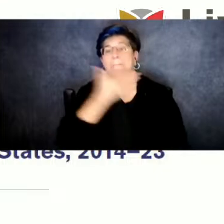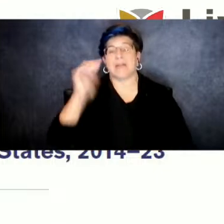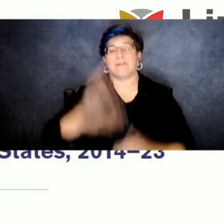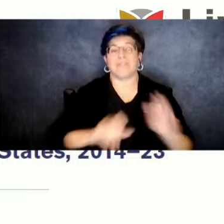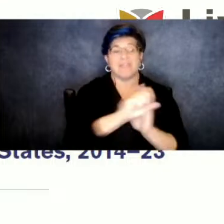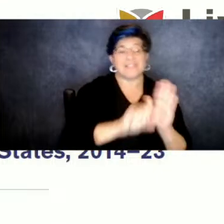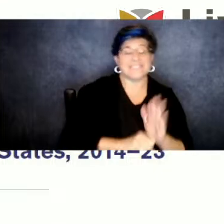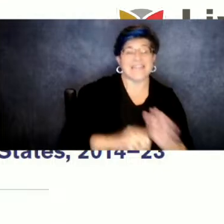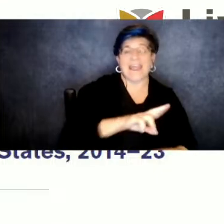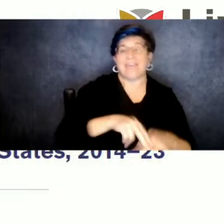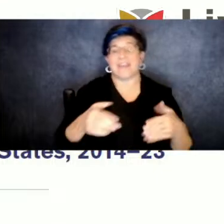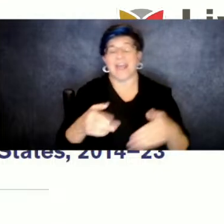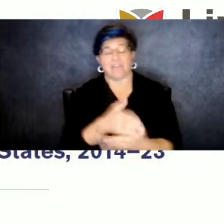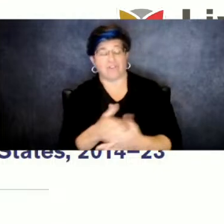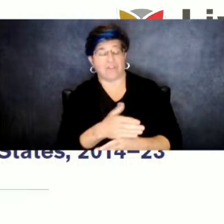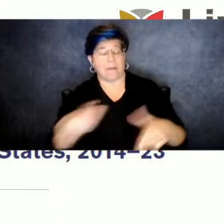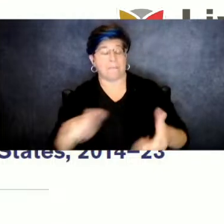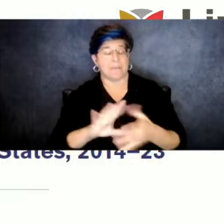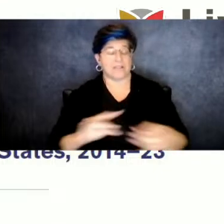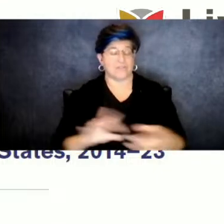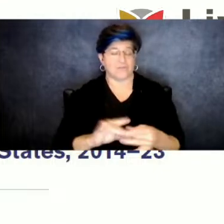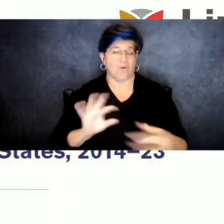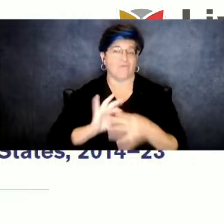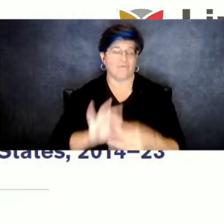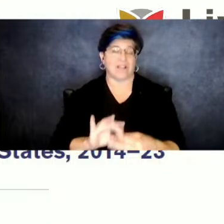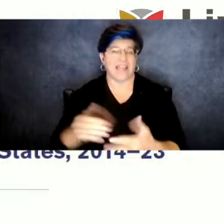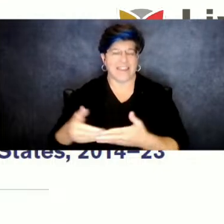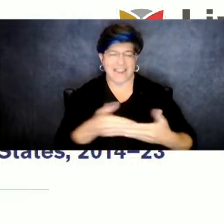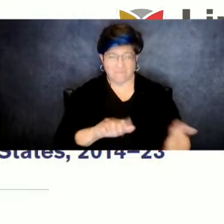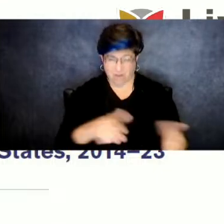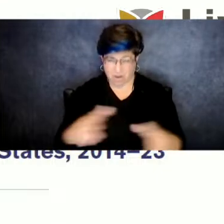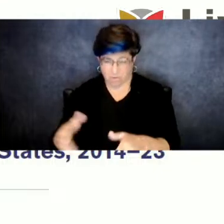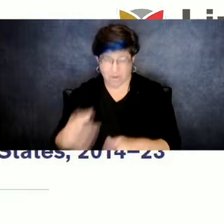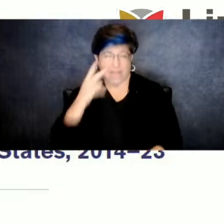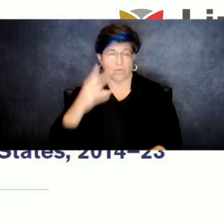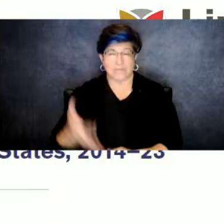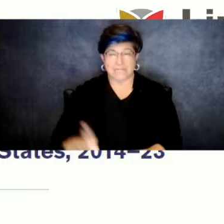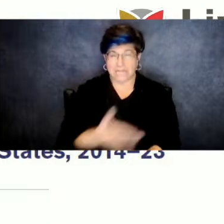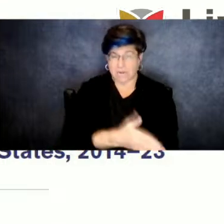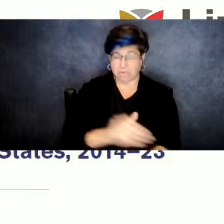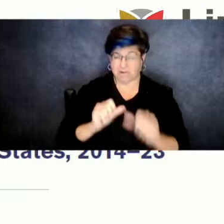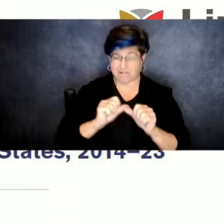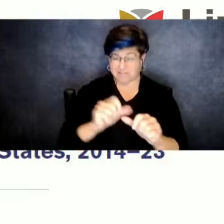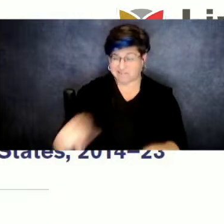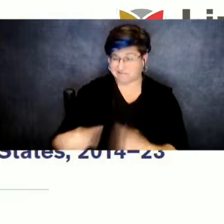BE BETTER THAN THE STATE AND REALLY THE NATIONAL AVERAGE. THE BIG STORY AS IT RELATES TO